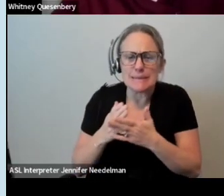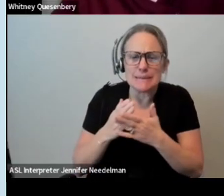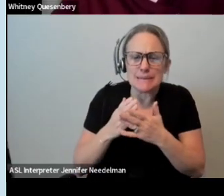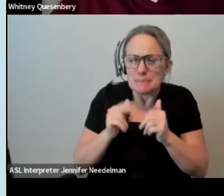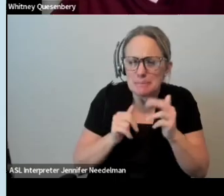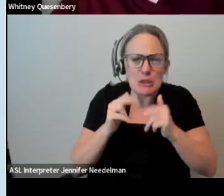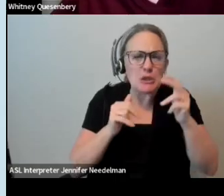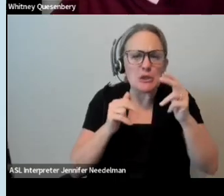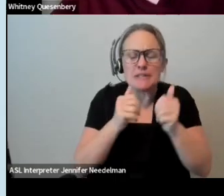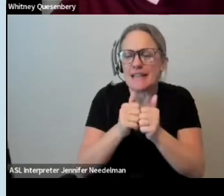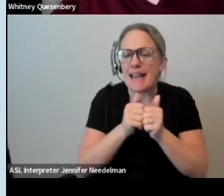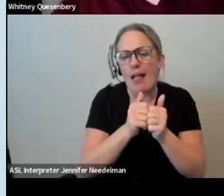a hopefully engaging container.